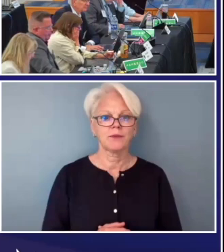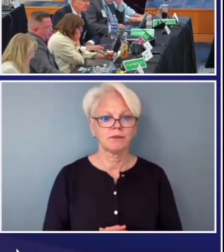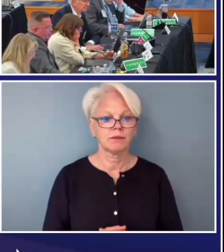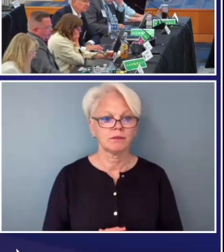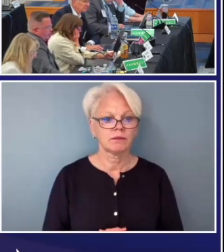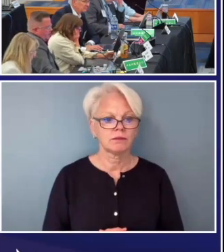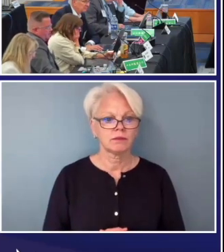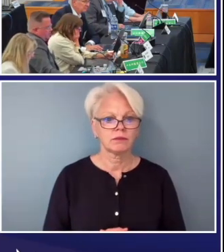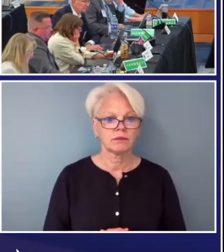Thank you. Back to you, Jeff.